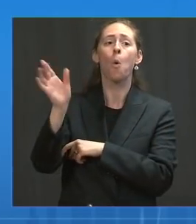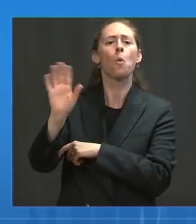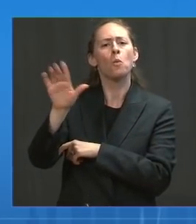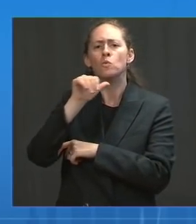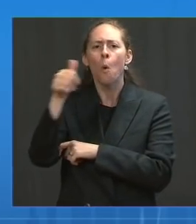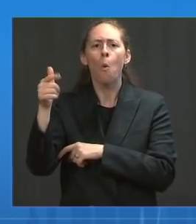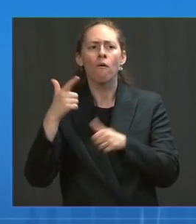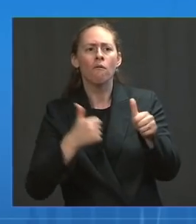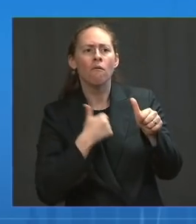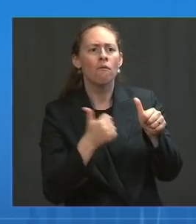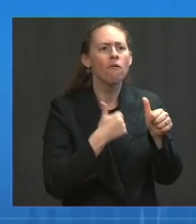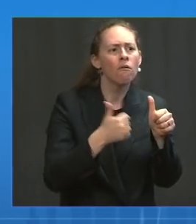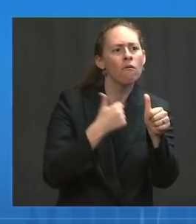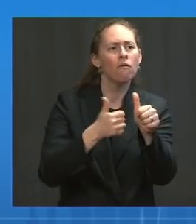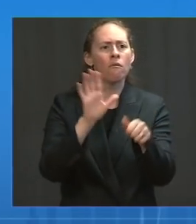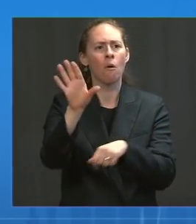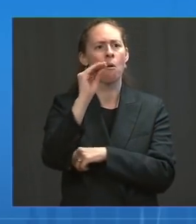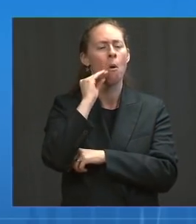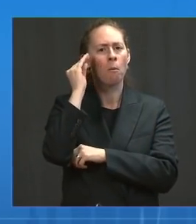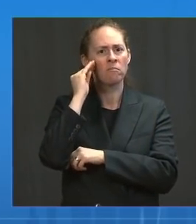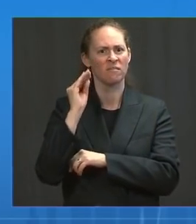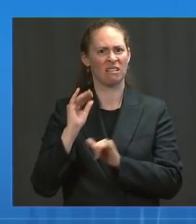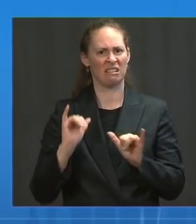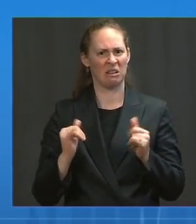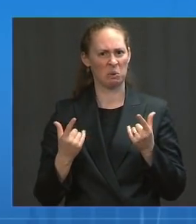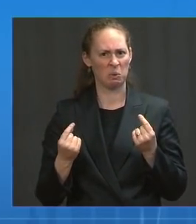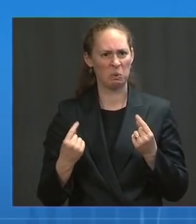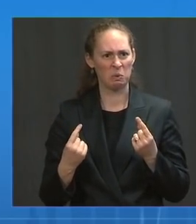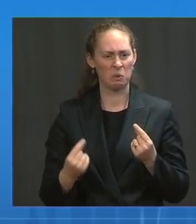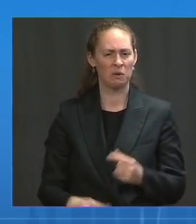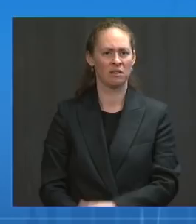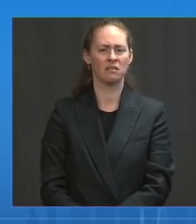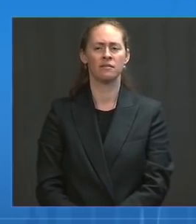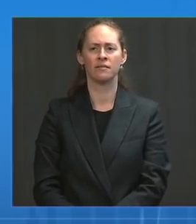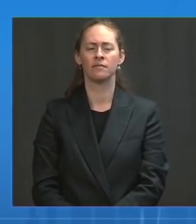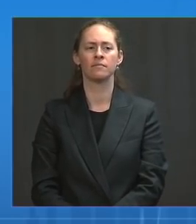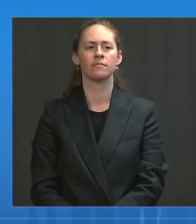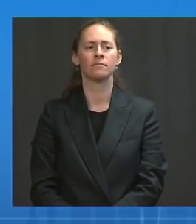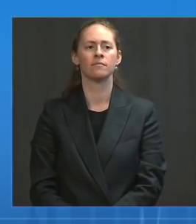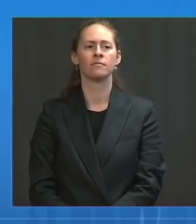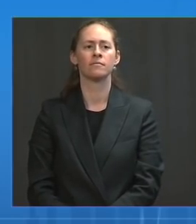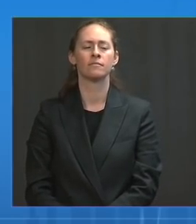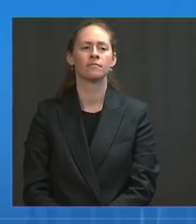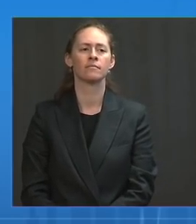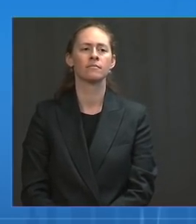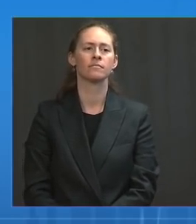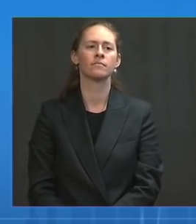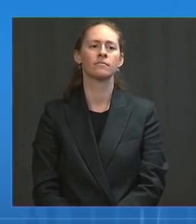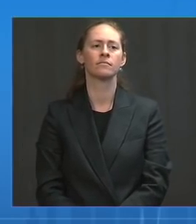Mr. Zients: Dr. Walensky. Dr. Walensky: Sure what I can tell you is over time we get increasing number of sequences